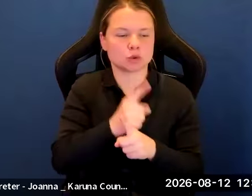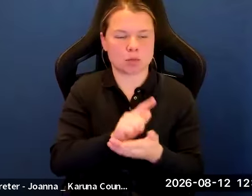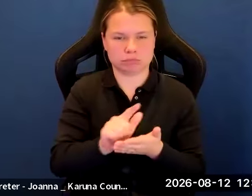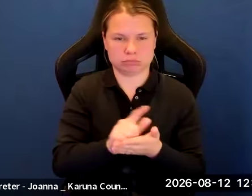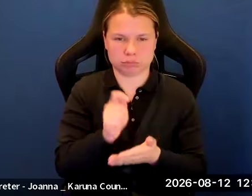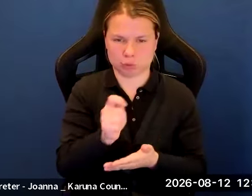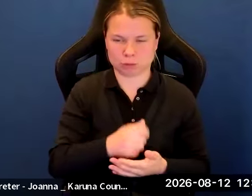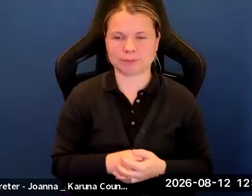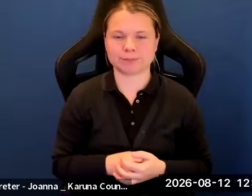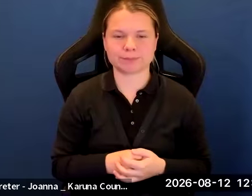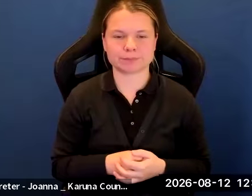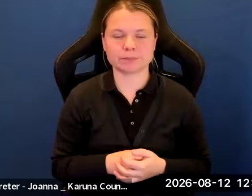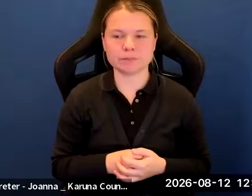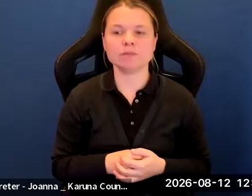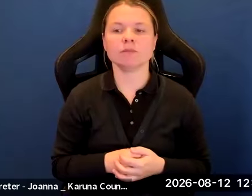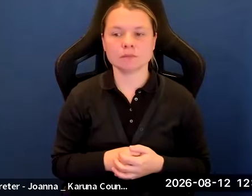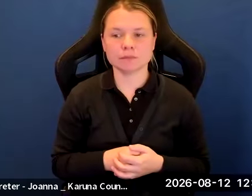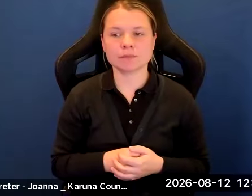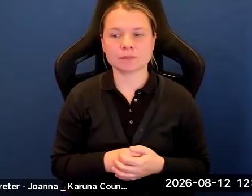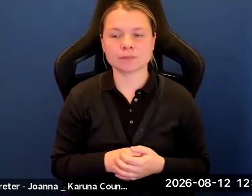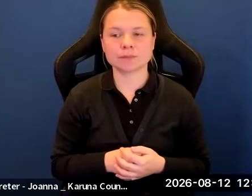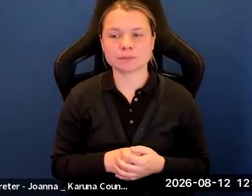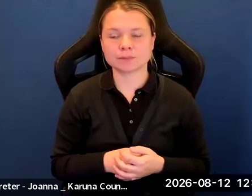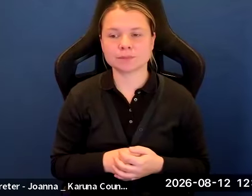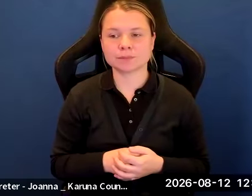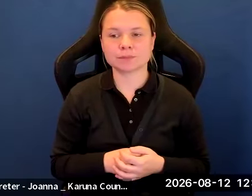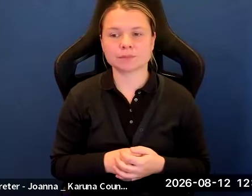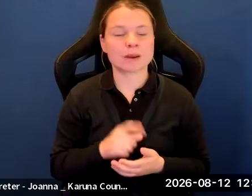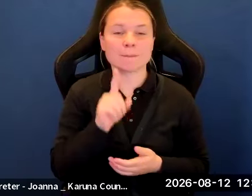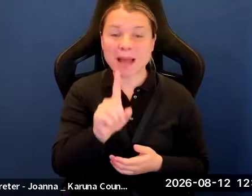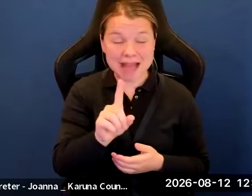and what will be considered strong applications, and I'll